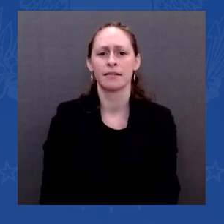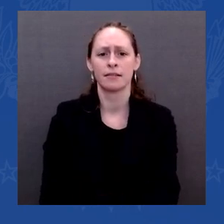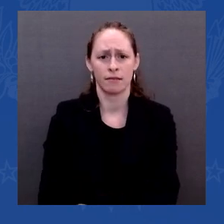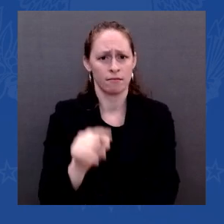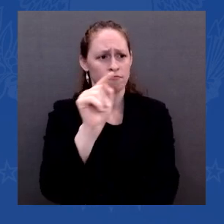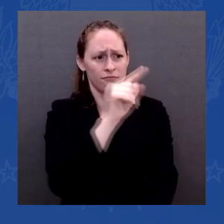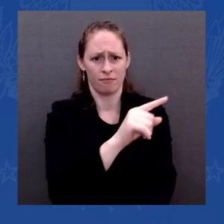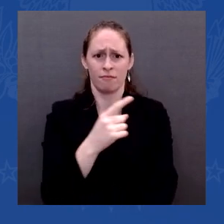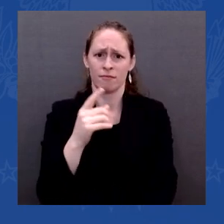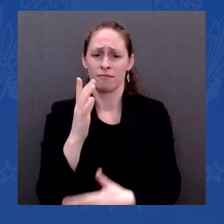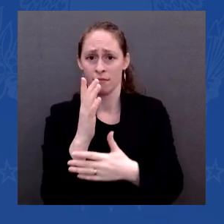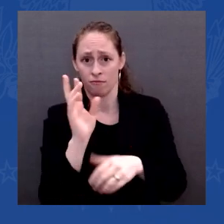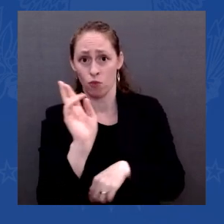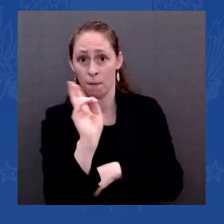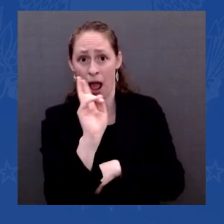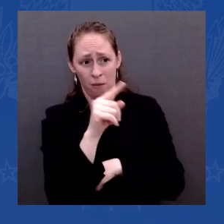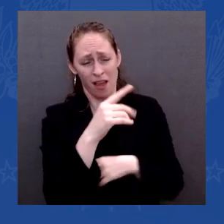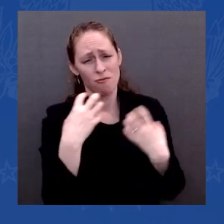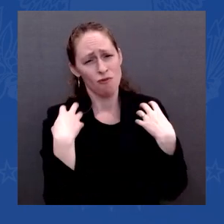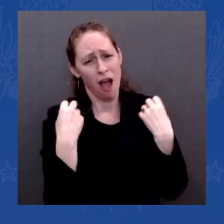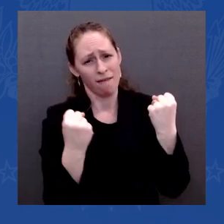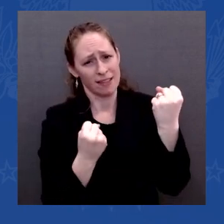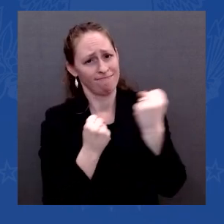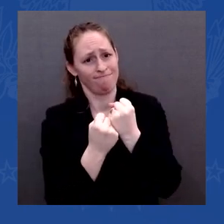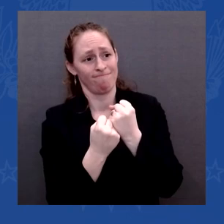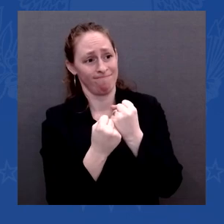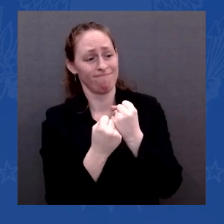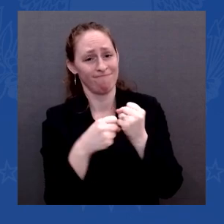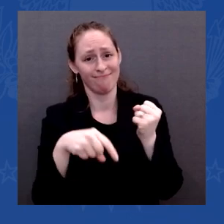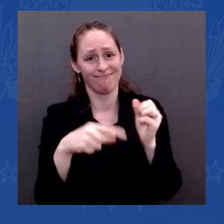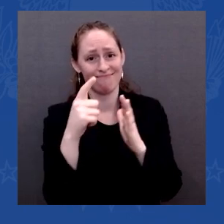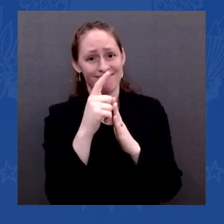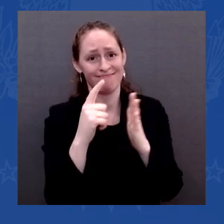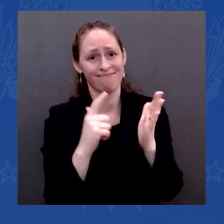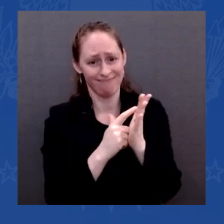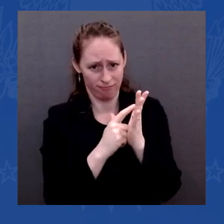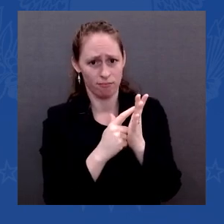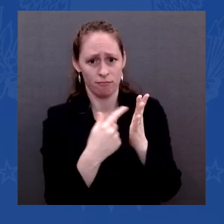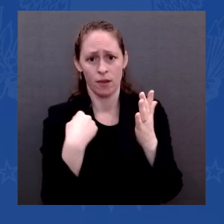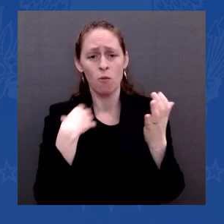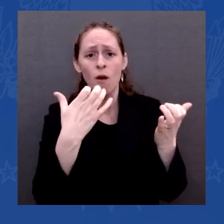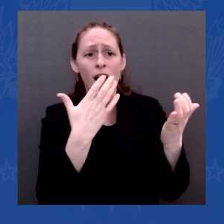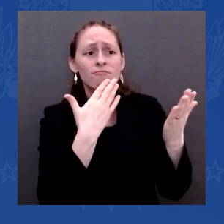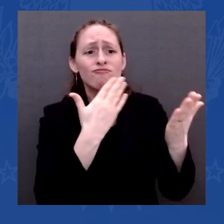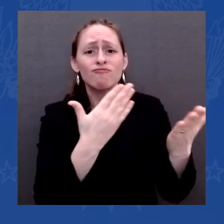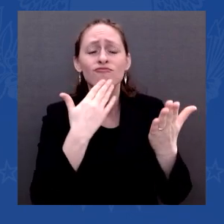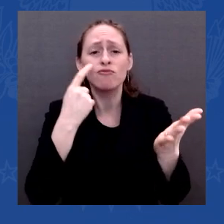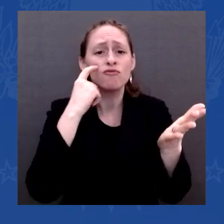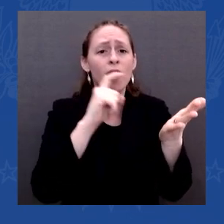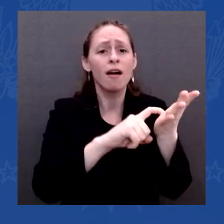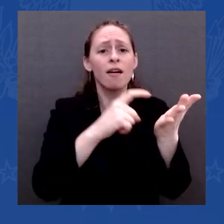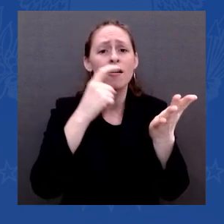And, by the way, I want to thank you all. More than 360 of you signed a letter that was sent to me